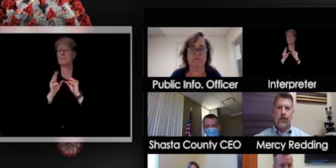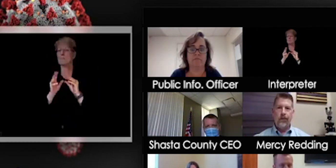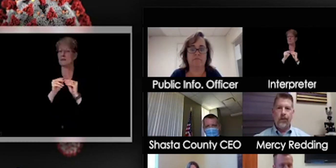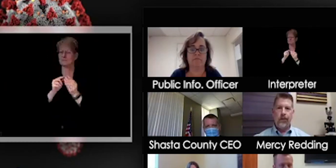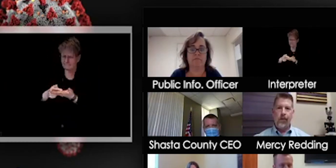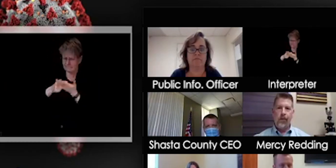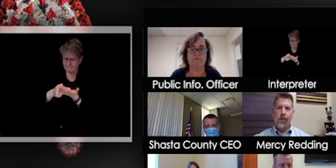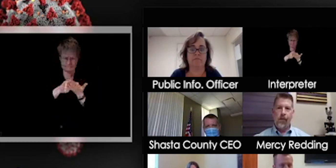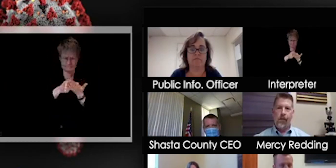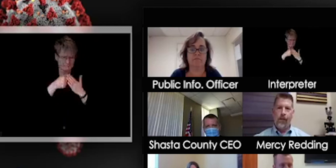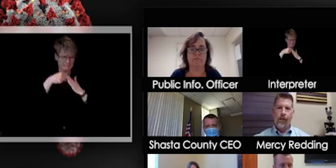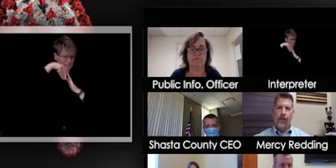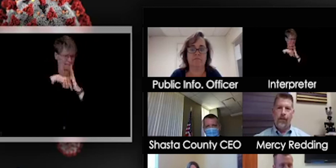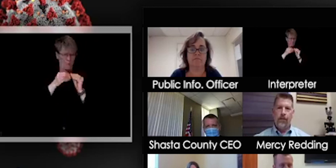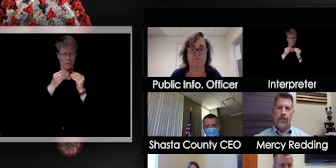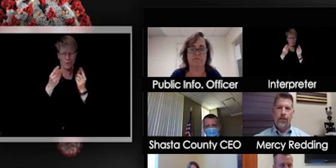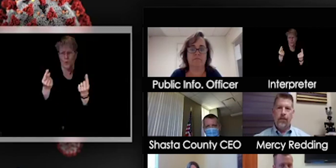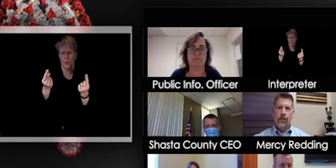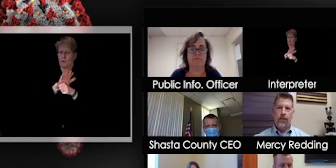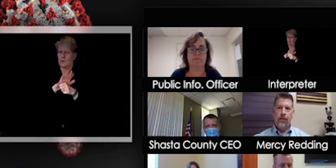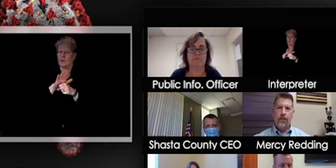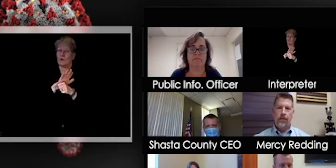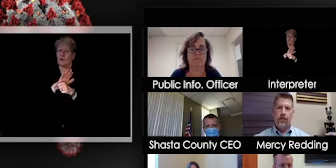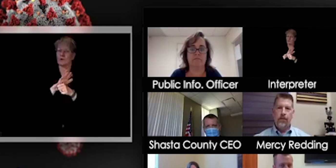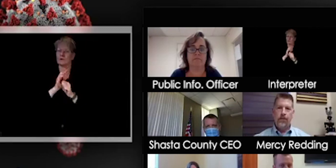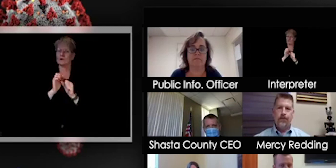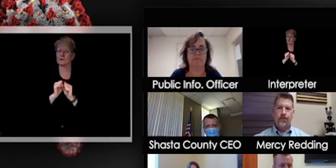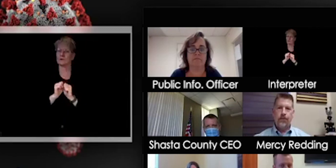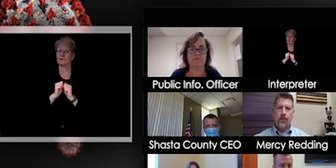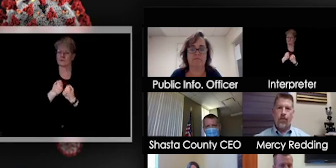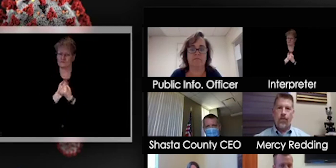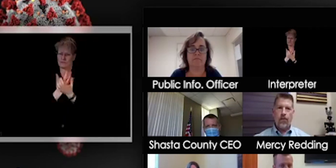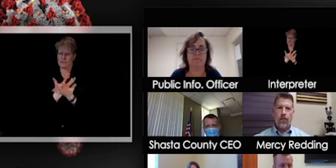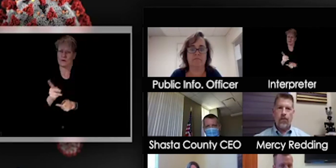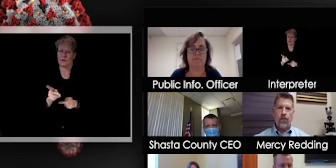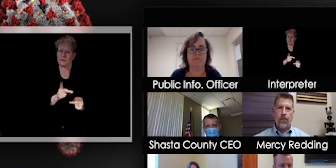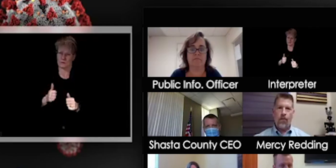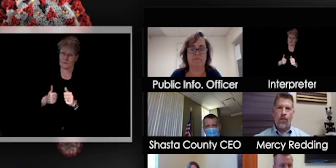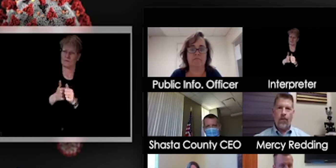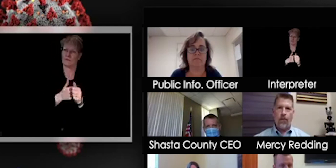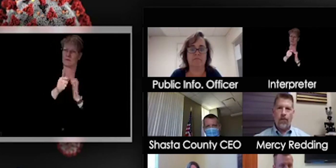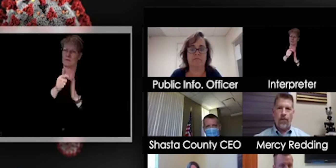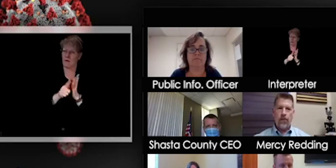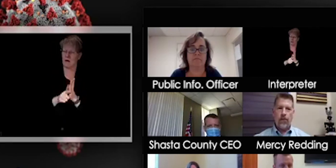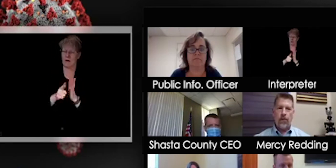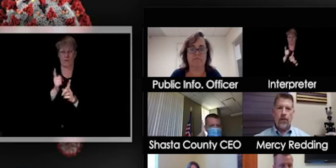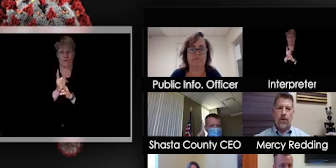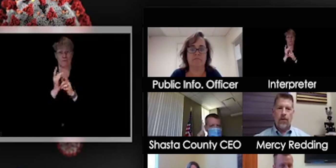we might take, locally. I think our desire, of course, is to work with businesses to facilitate